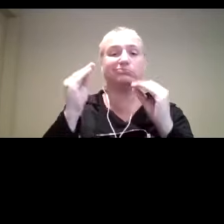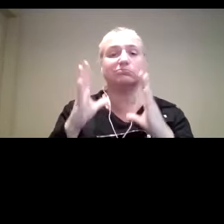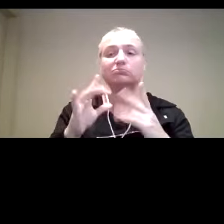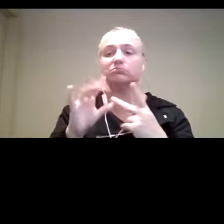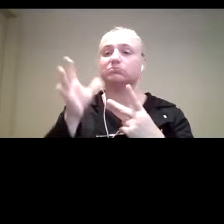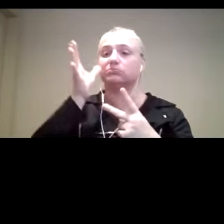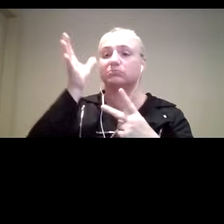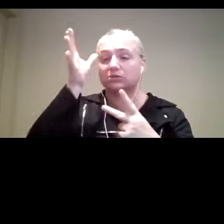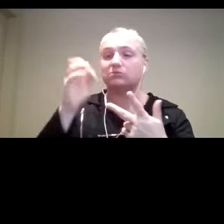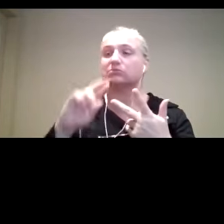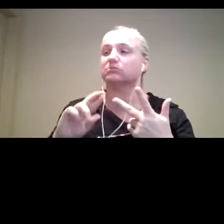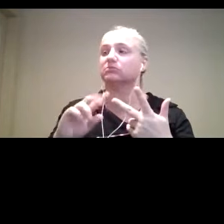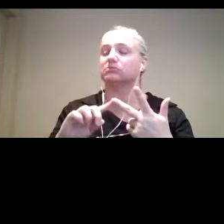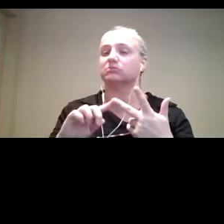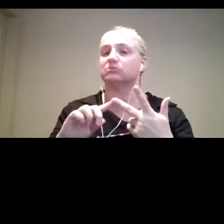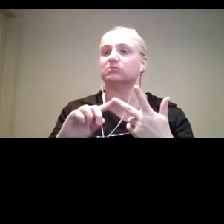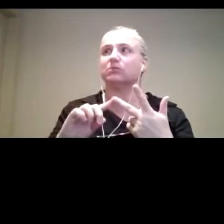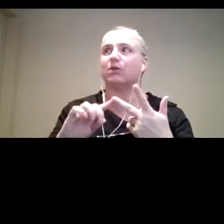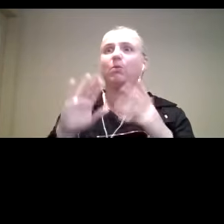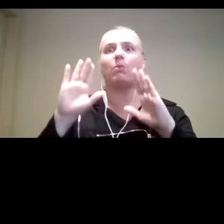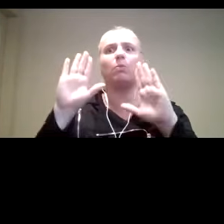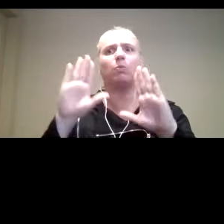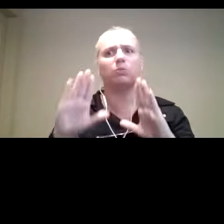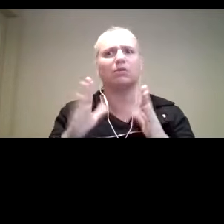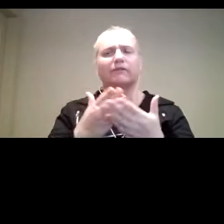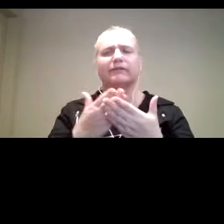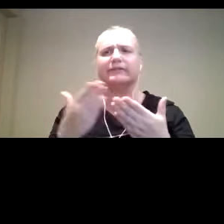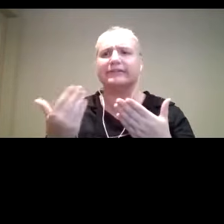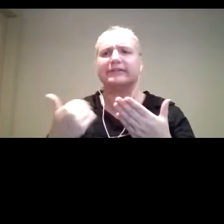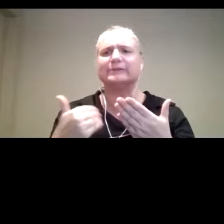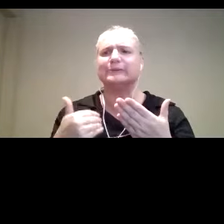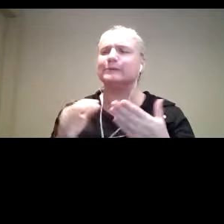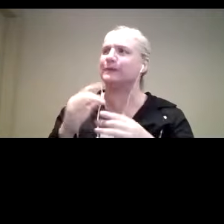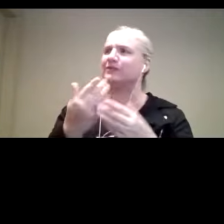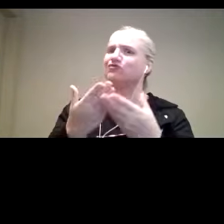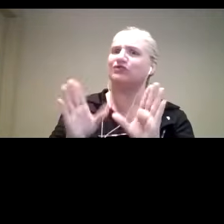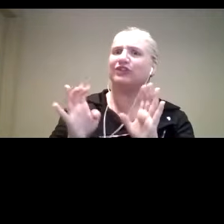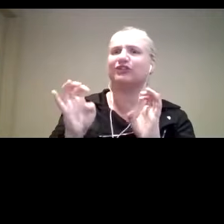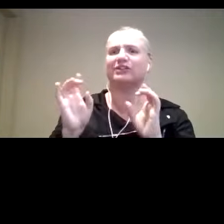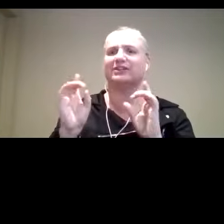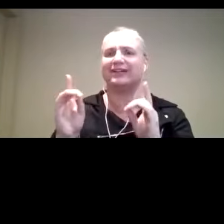And we were talking about all the wonderful things that a general education teacher was doing